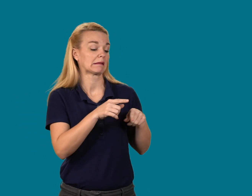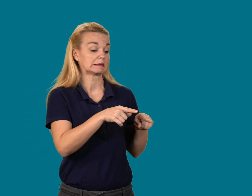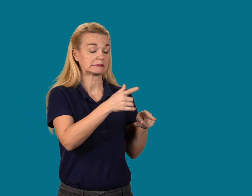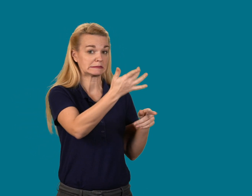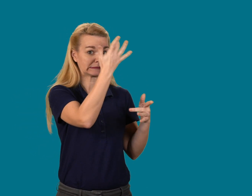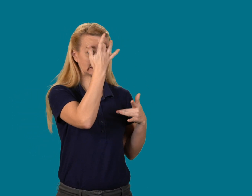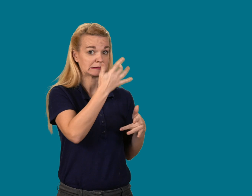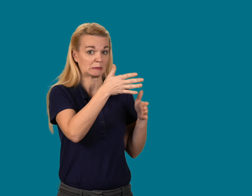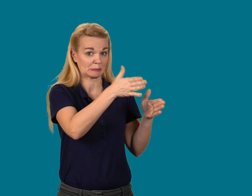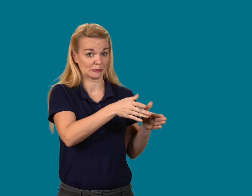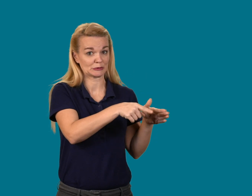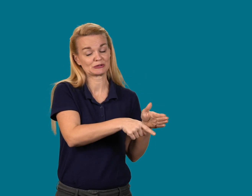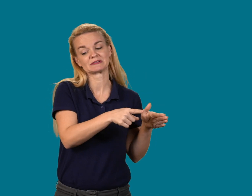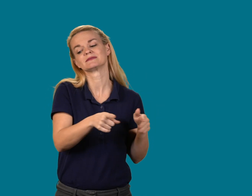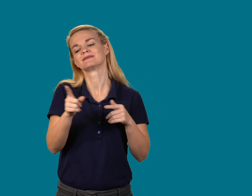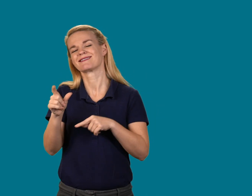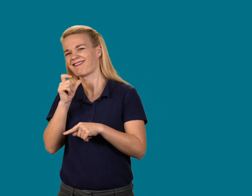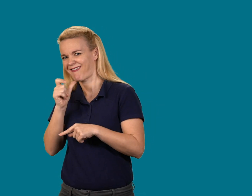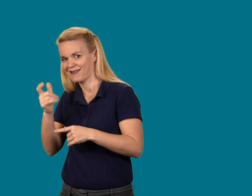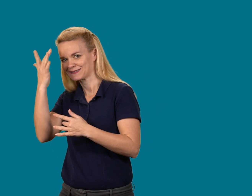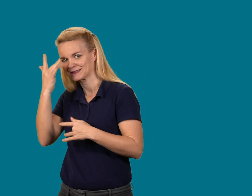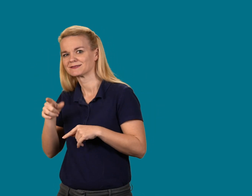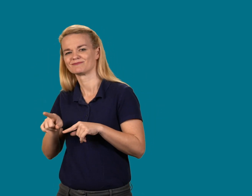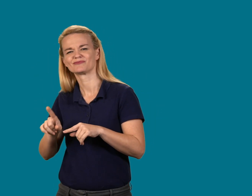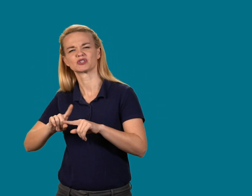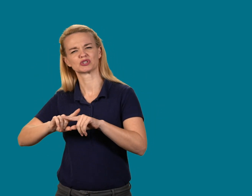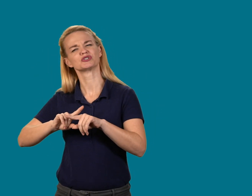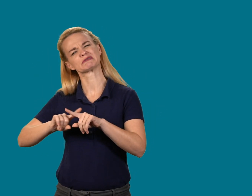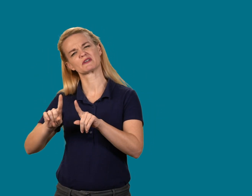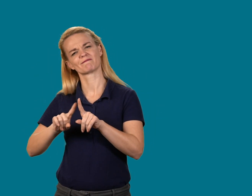They should use a separate bathroom, if available.